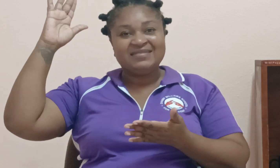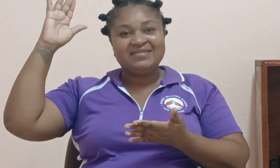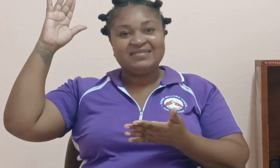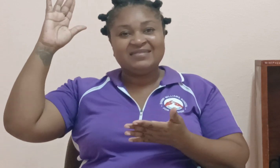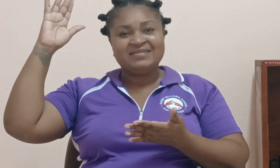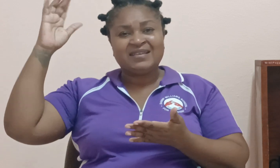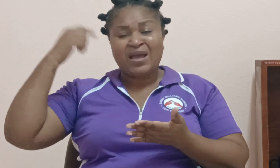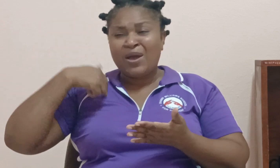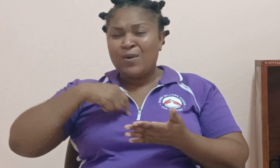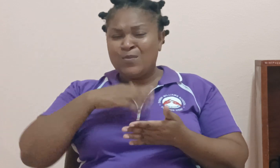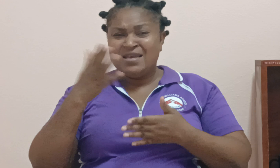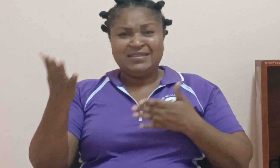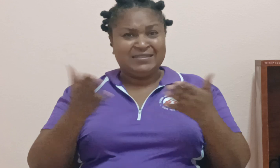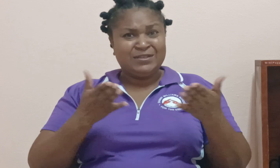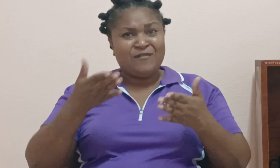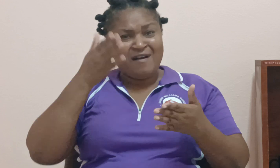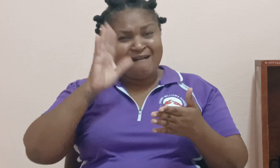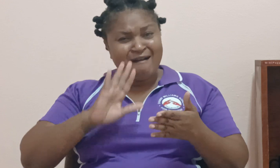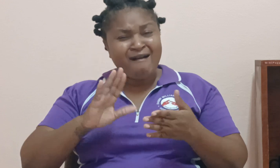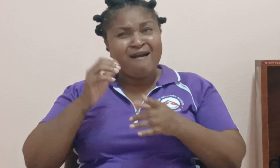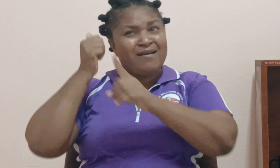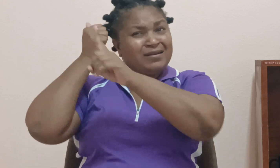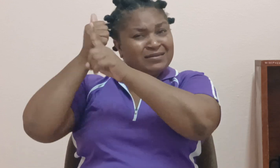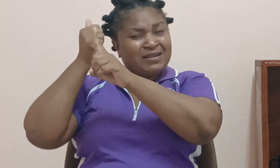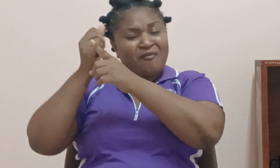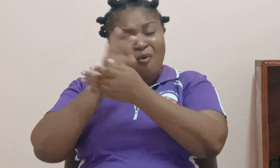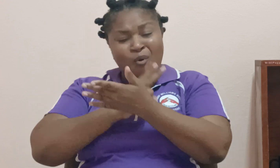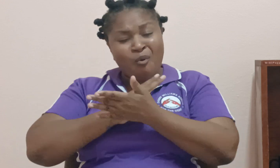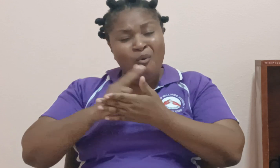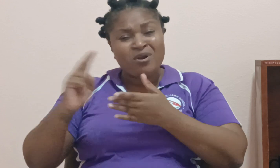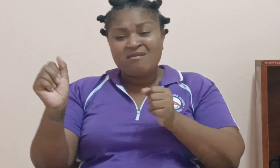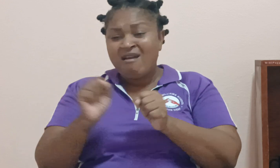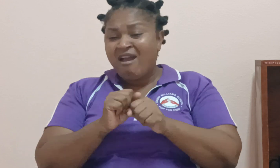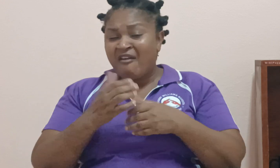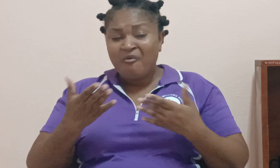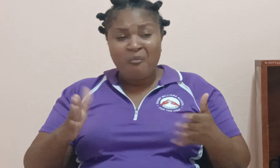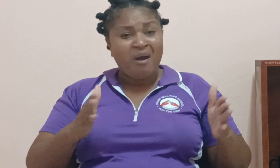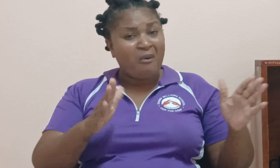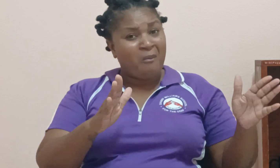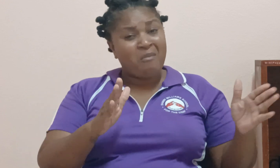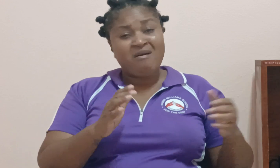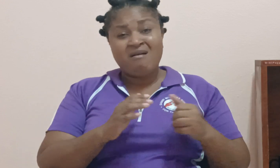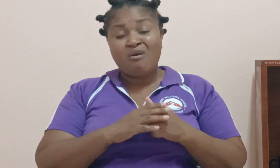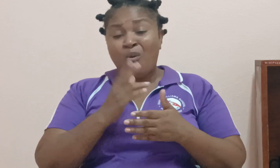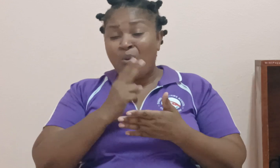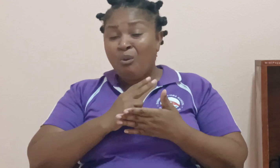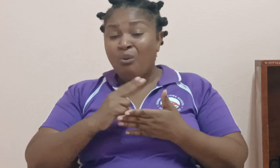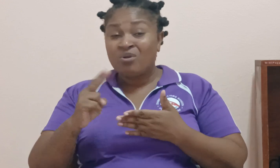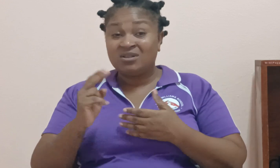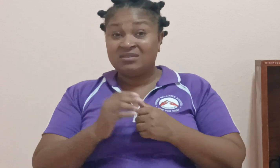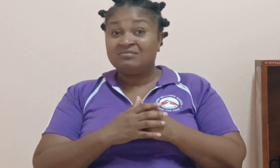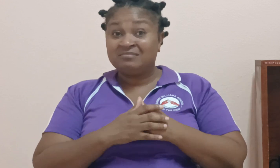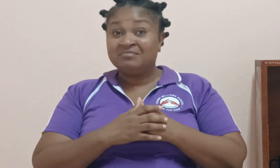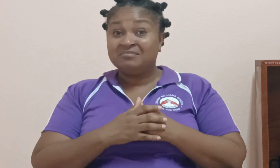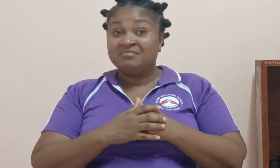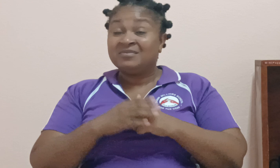We serve a God who is holy in every way. He is the Sovereign